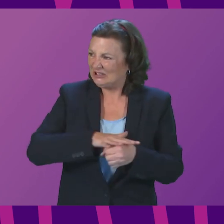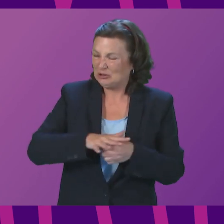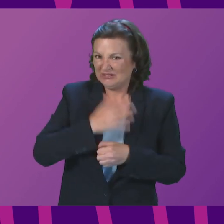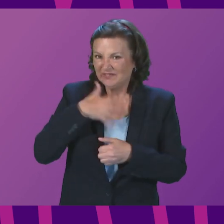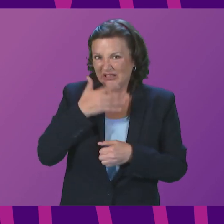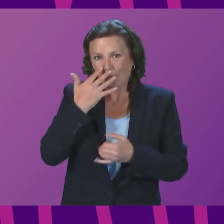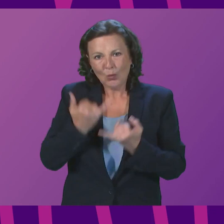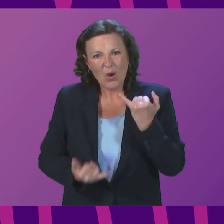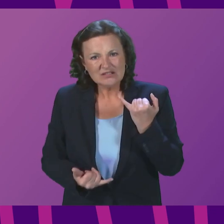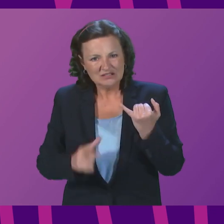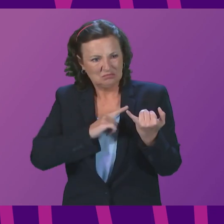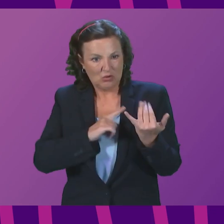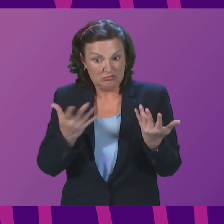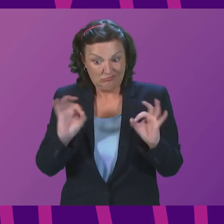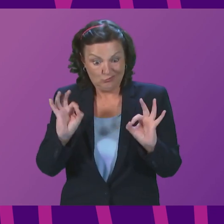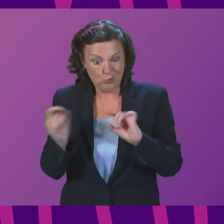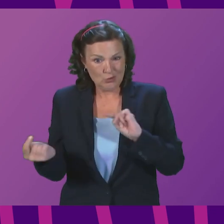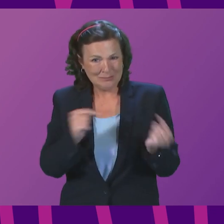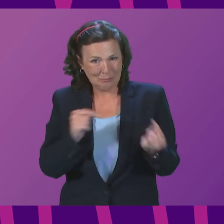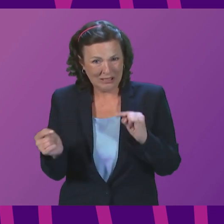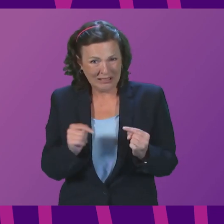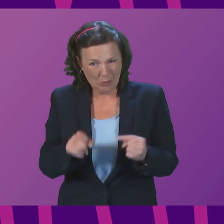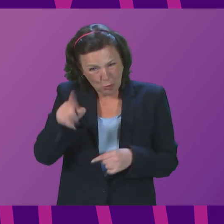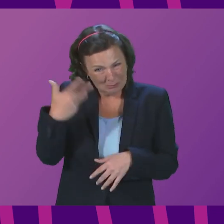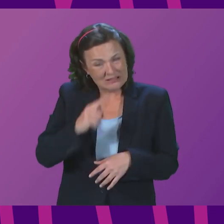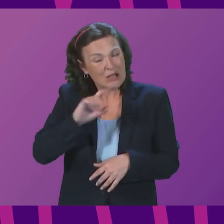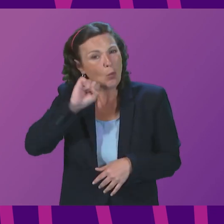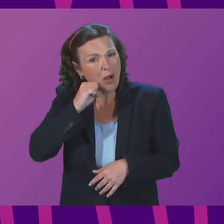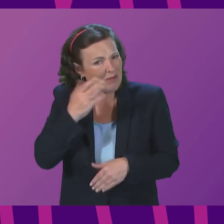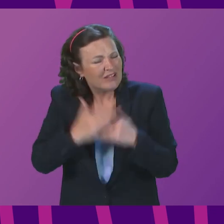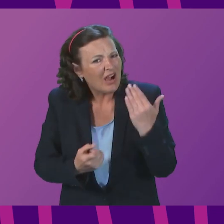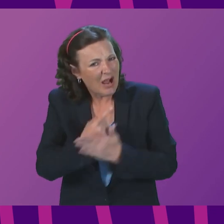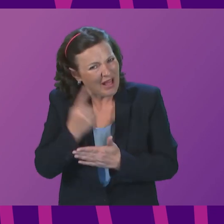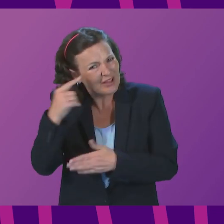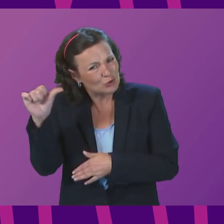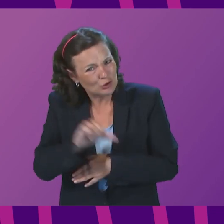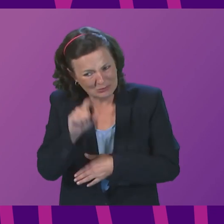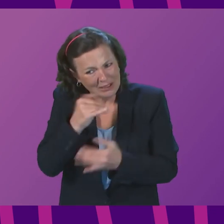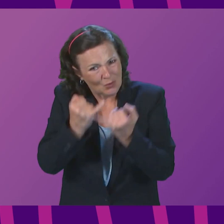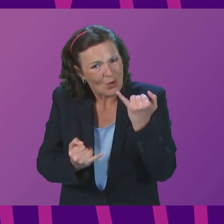promise and provide time for the report to be debated, as she has undertaken to do twice before?